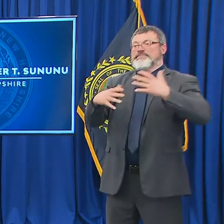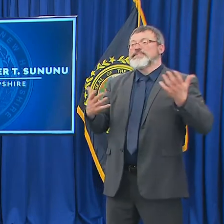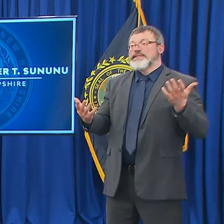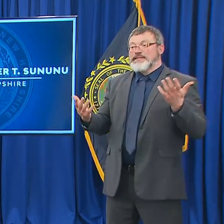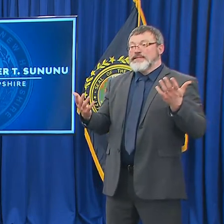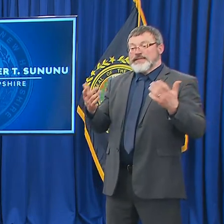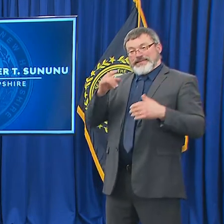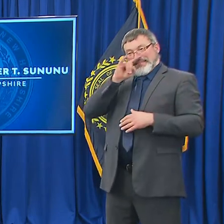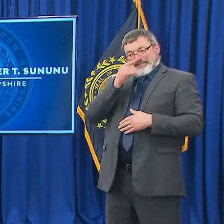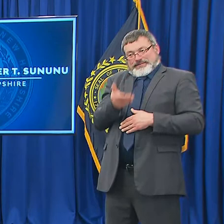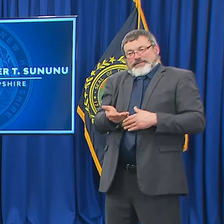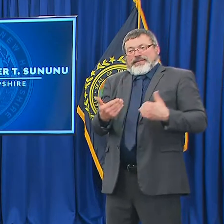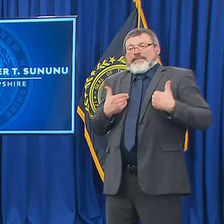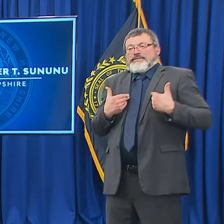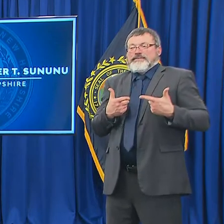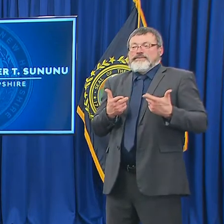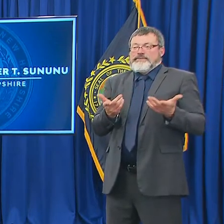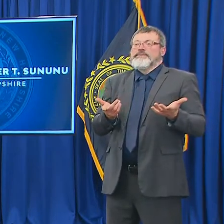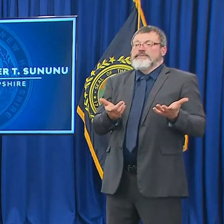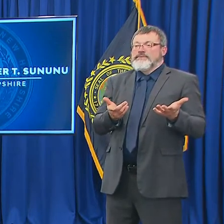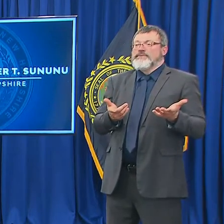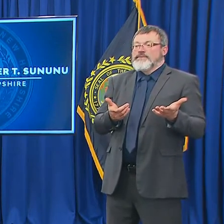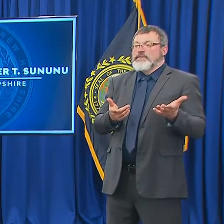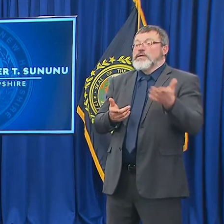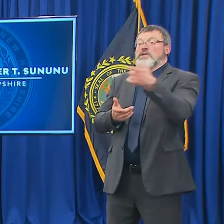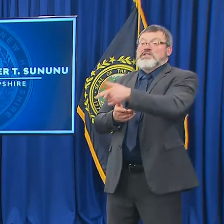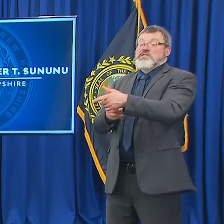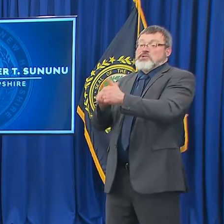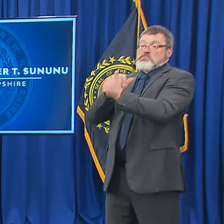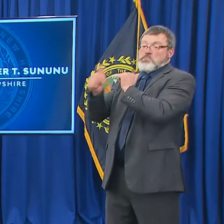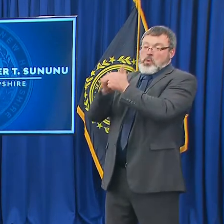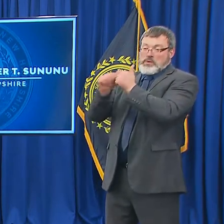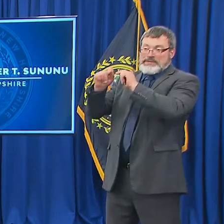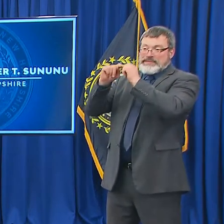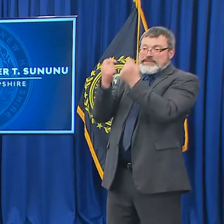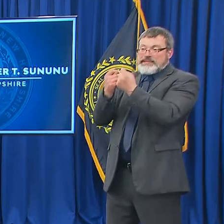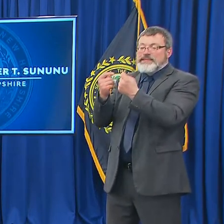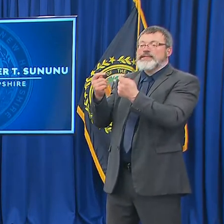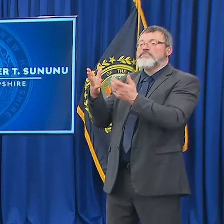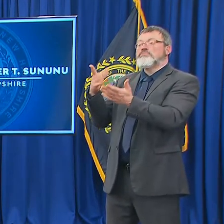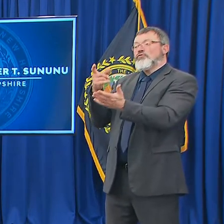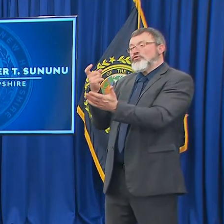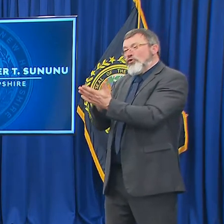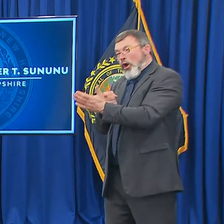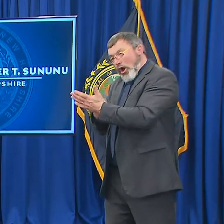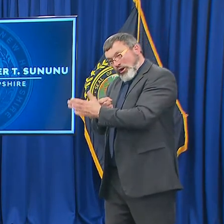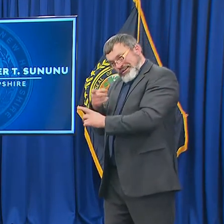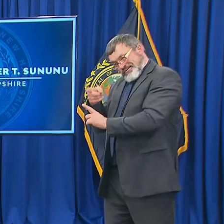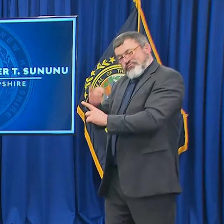of the a couple of different variables It's about two or three page document that identifies when schools should